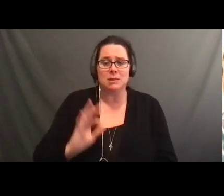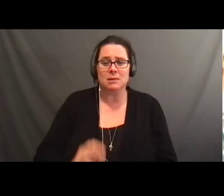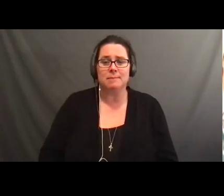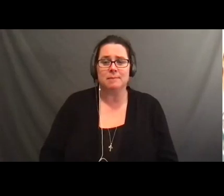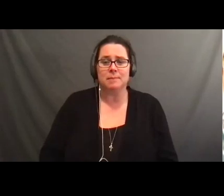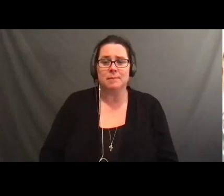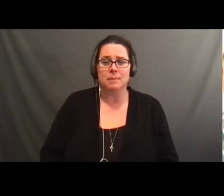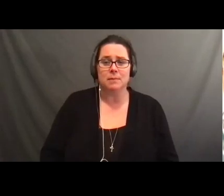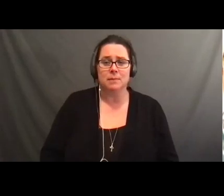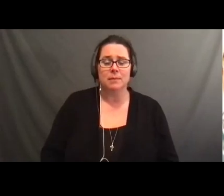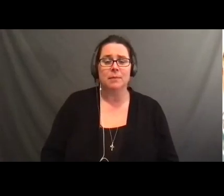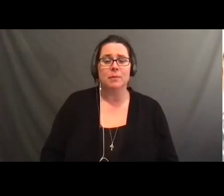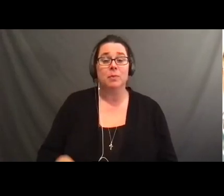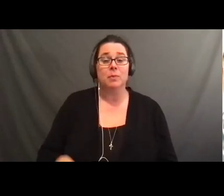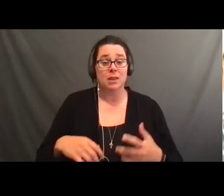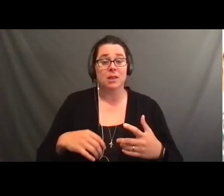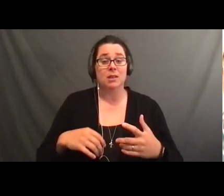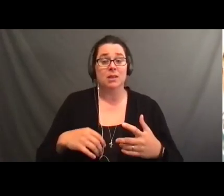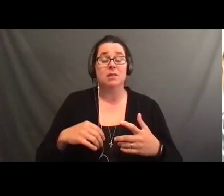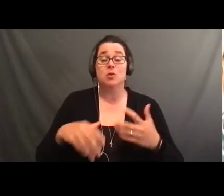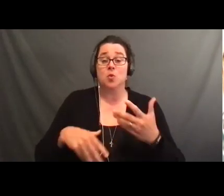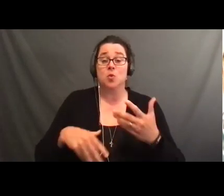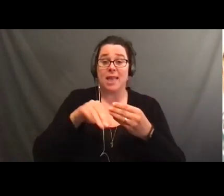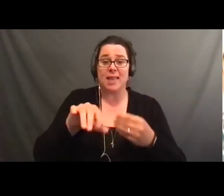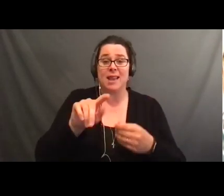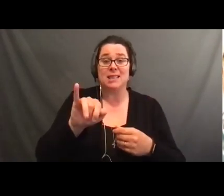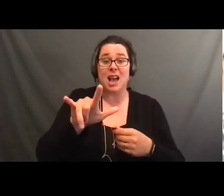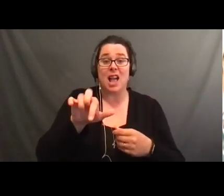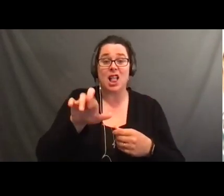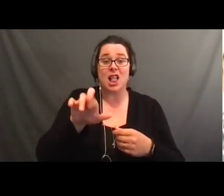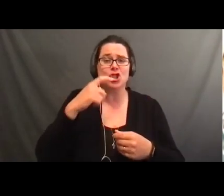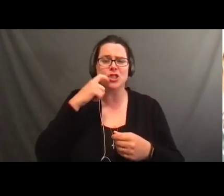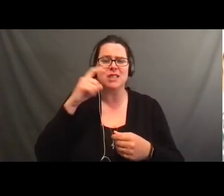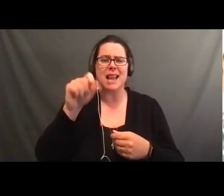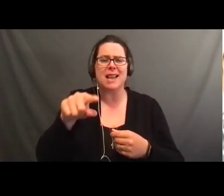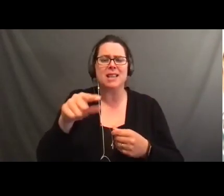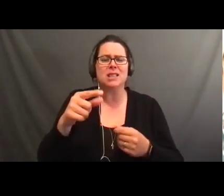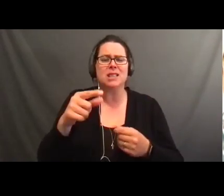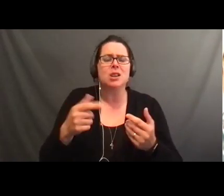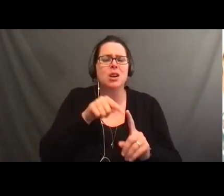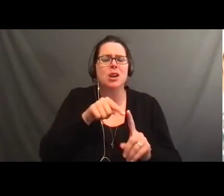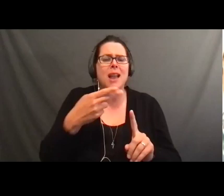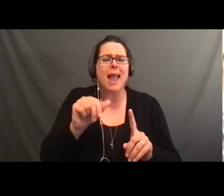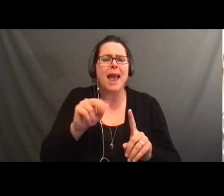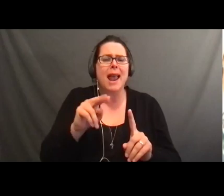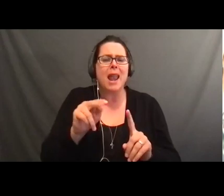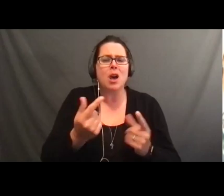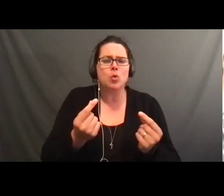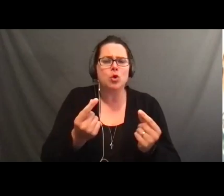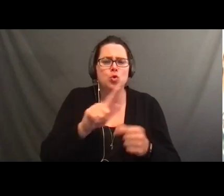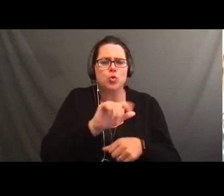Jen: So to go off that, Tyler actually just asked what does she do for a living?